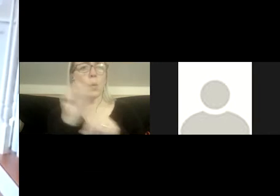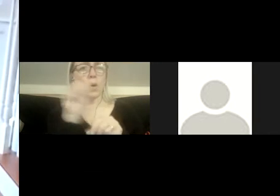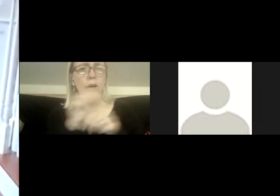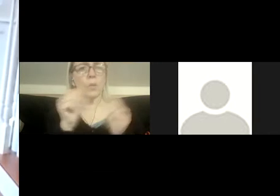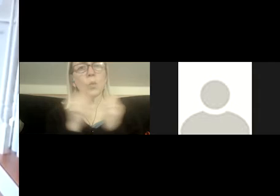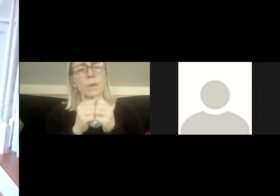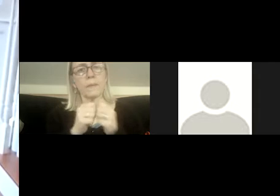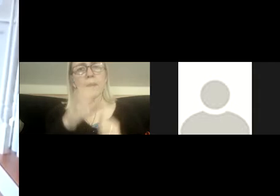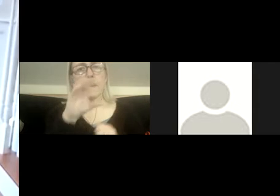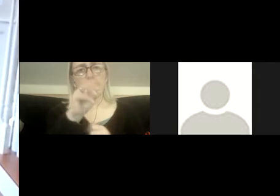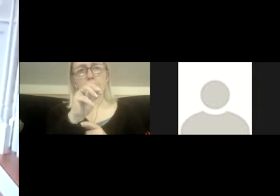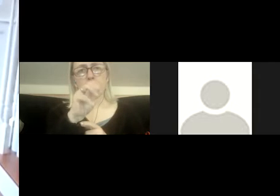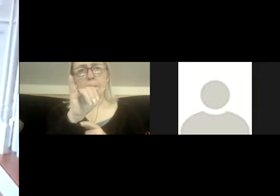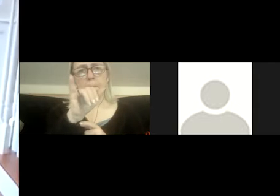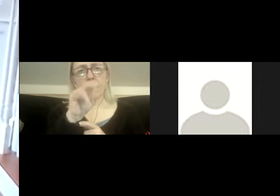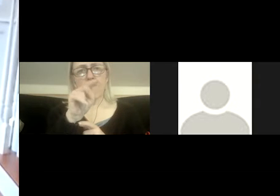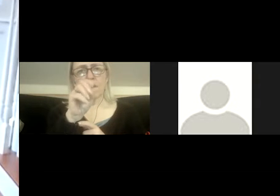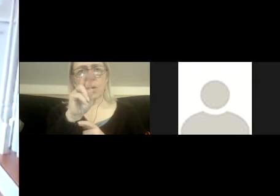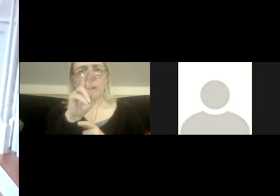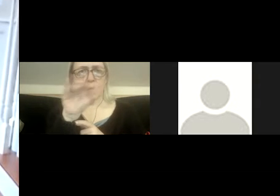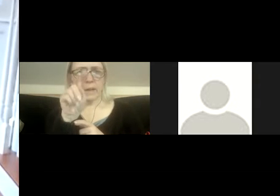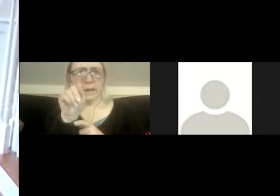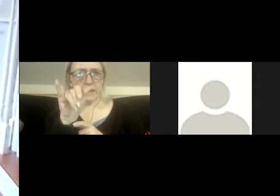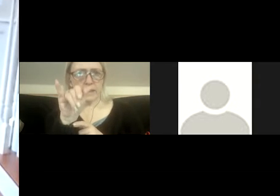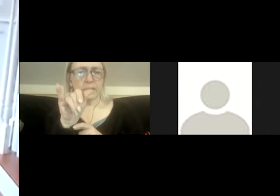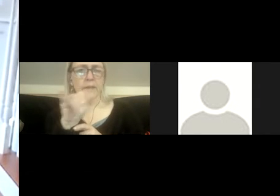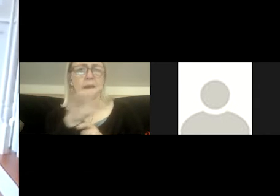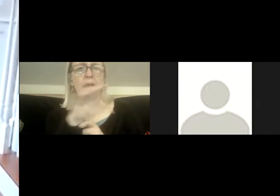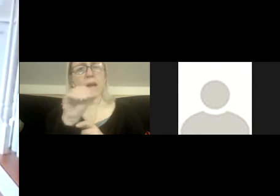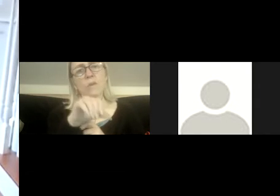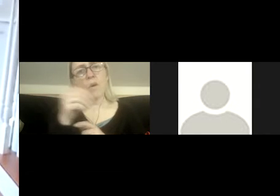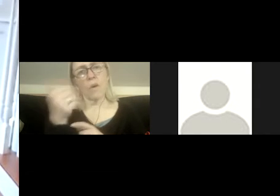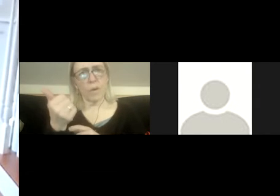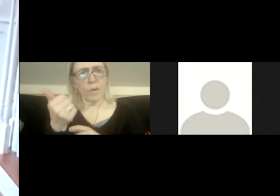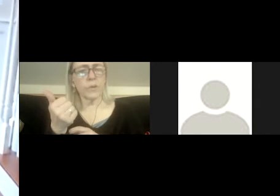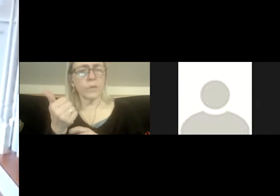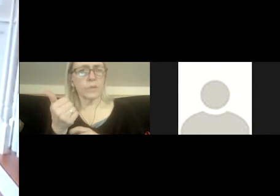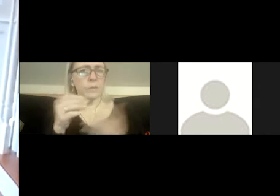and several university departments to bring diversity and inclusion trainings to DPS.